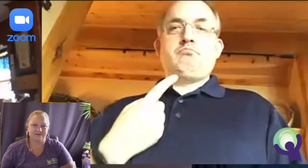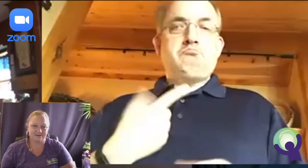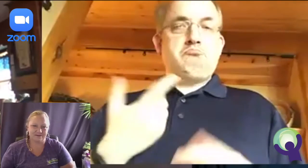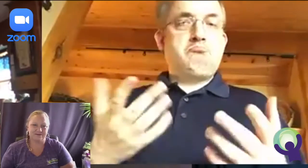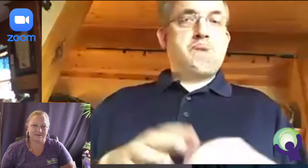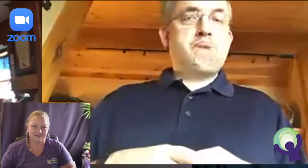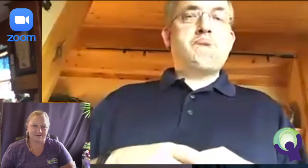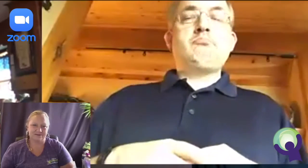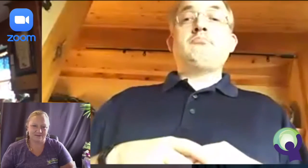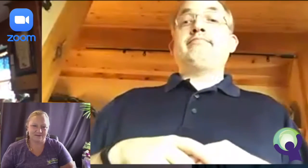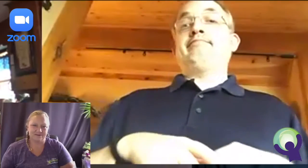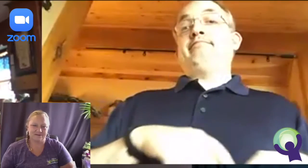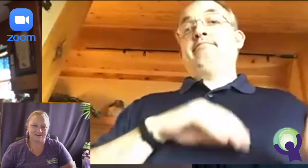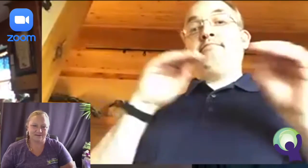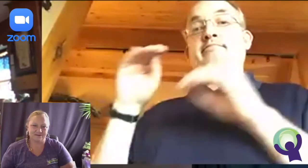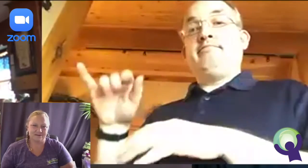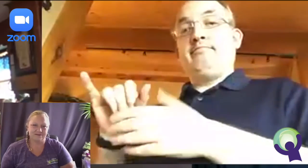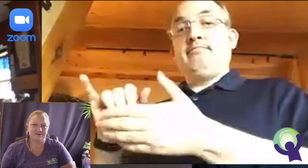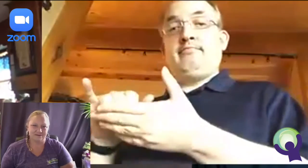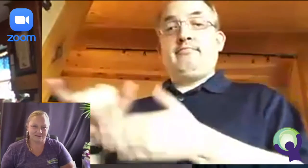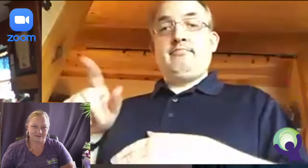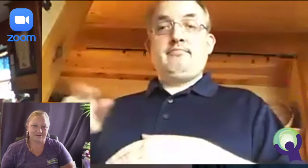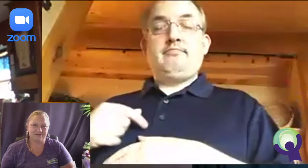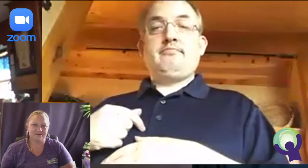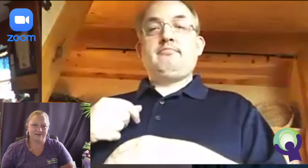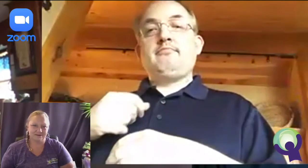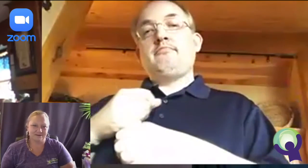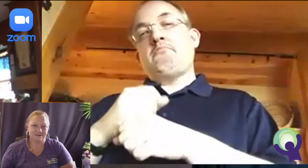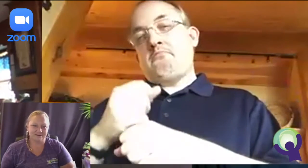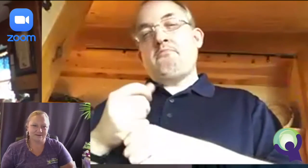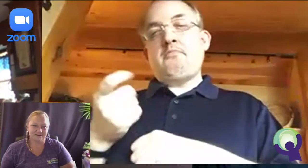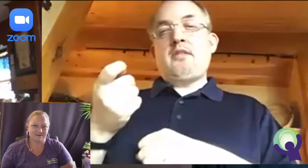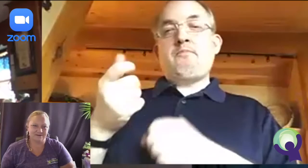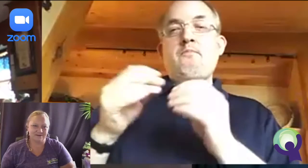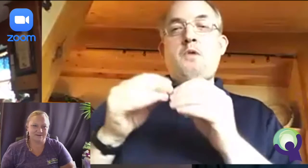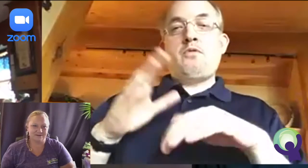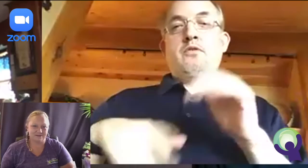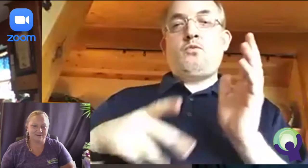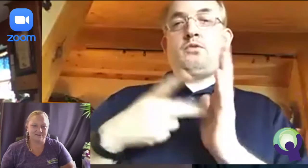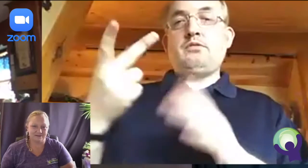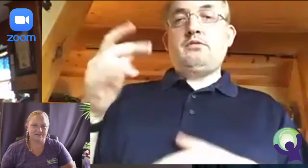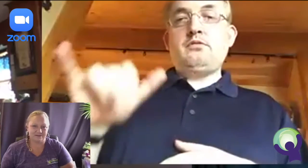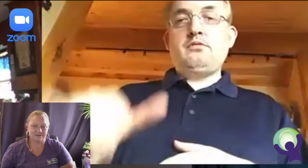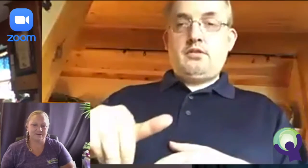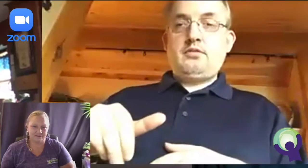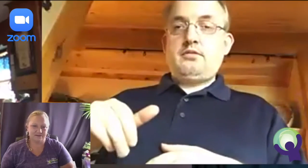in Wisconsin and so that the economy there. When I moved to New York here, a little bit